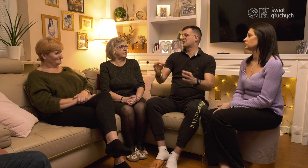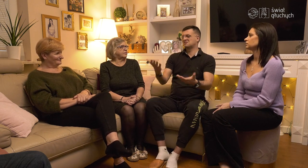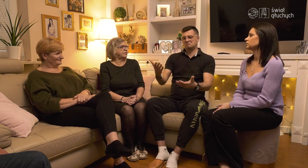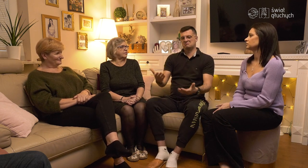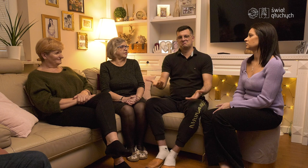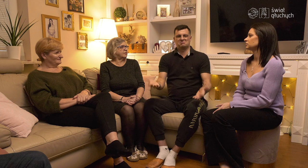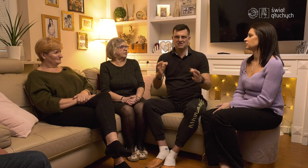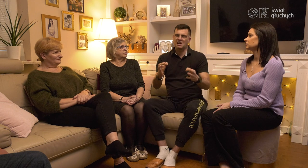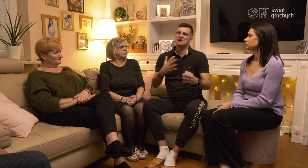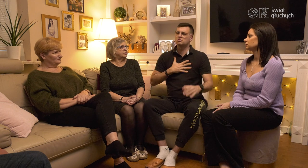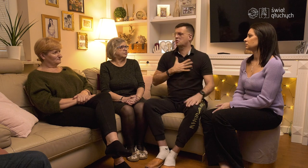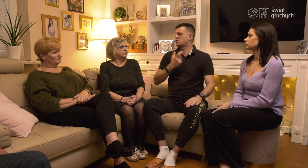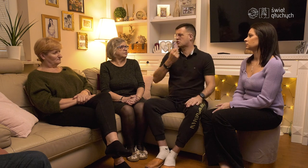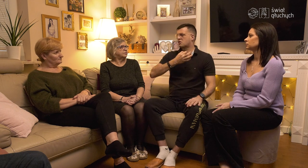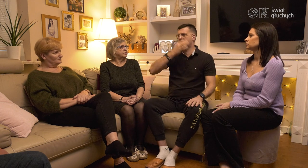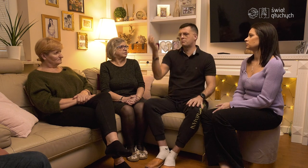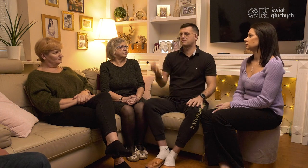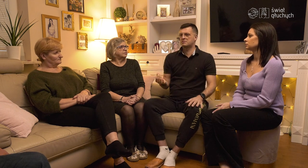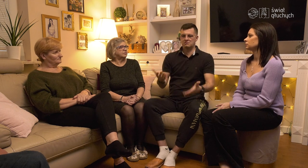And now, I feel that things are a little better.